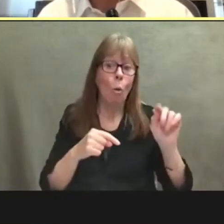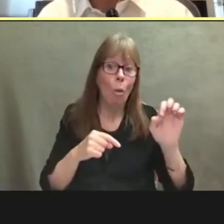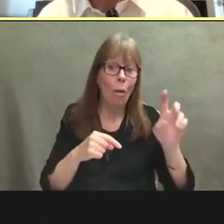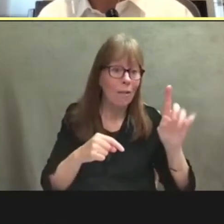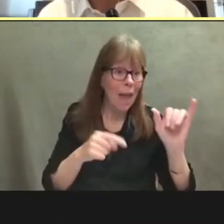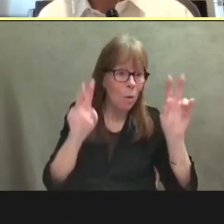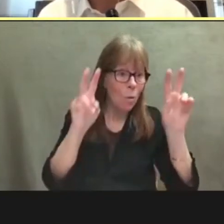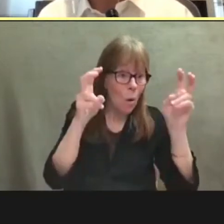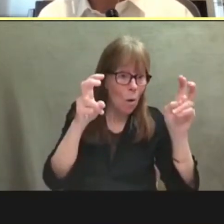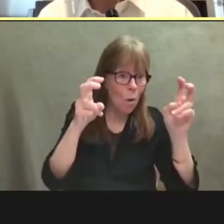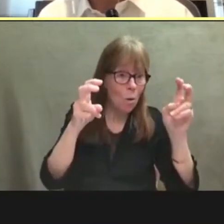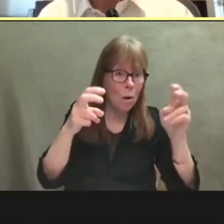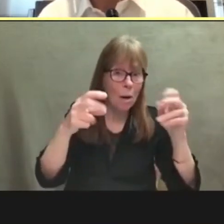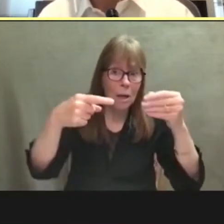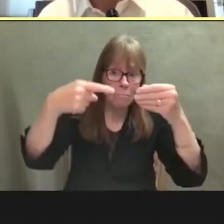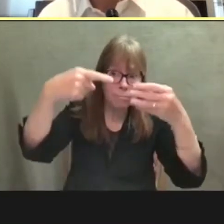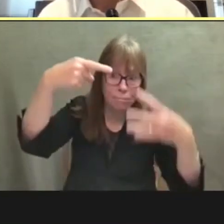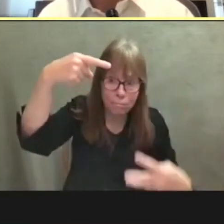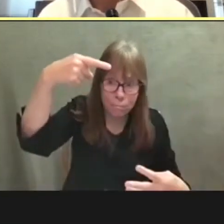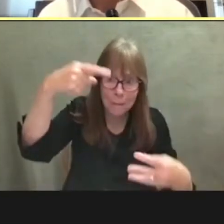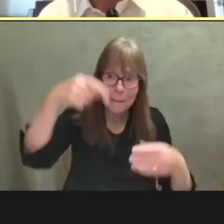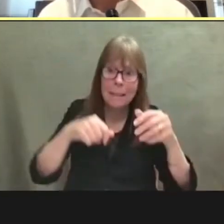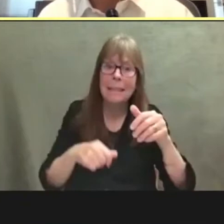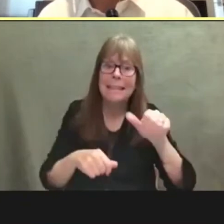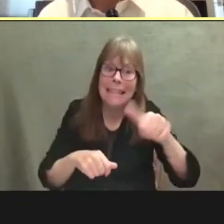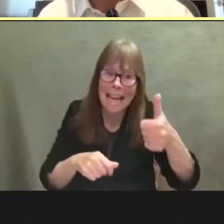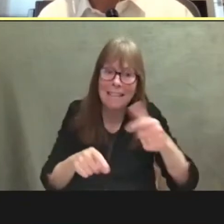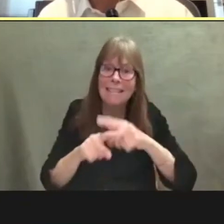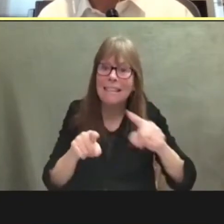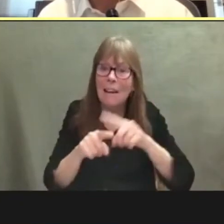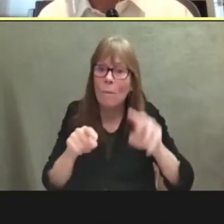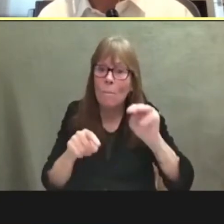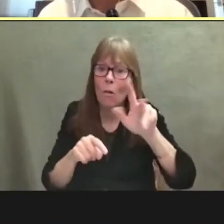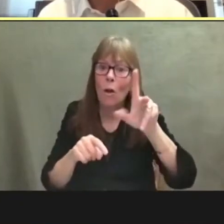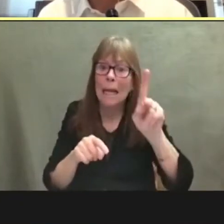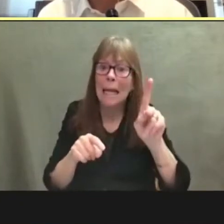this top ten quotes from Martin Luther King having to do with disability.